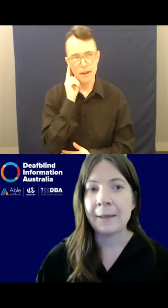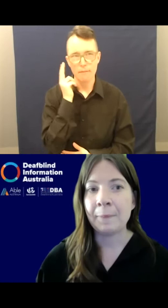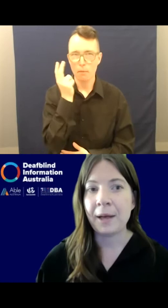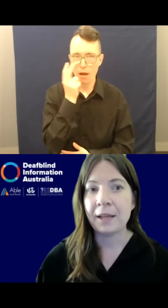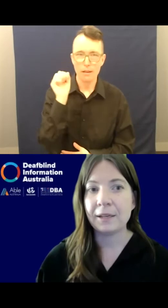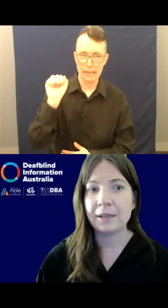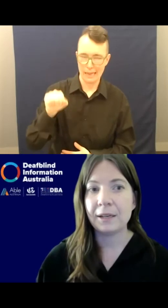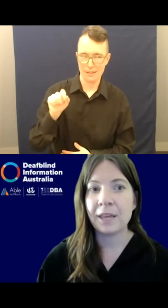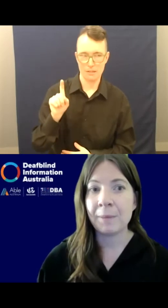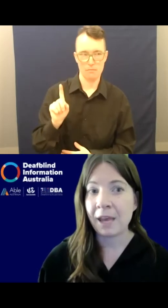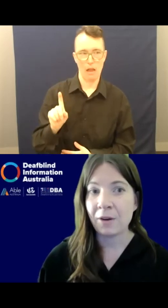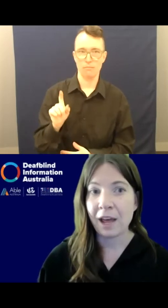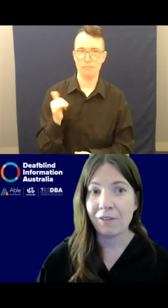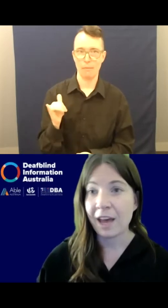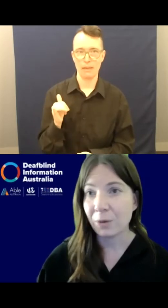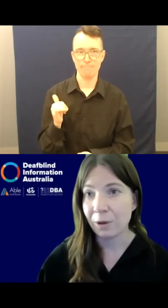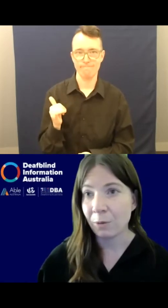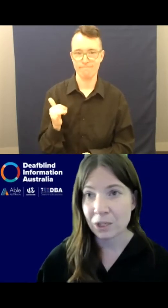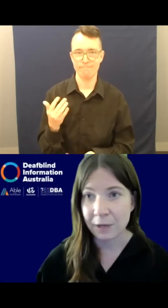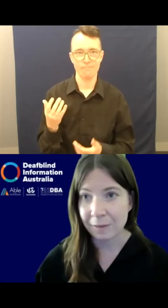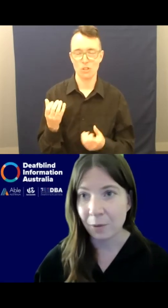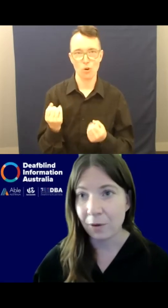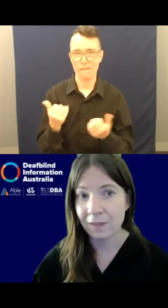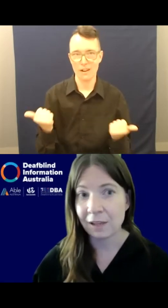but they may not have adequate one-to-one support in their life.